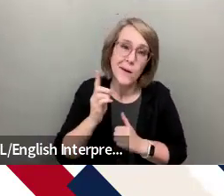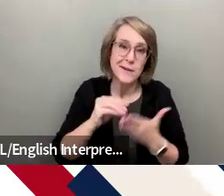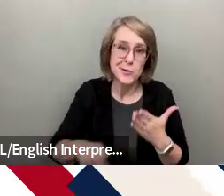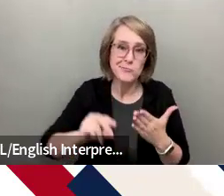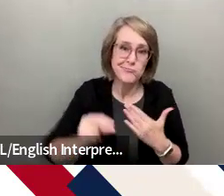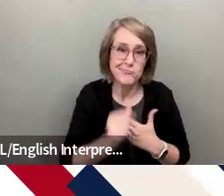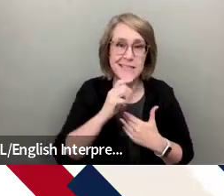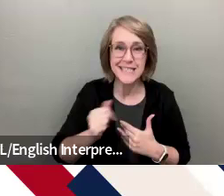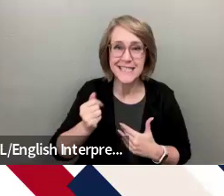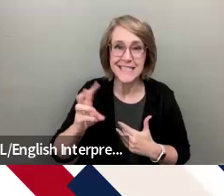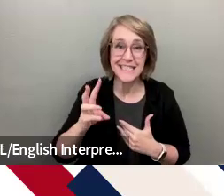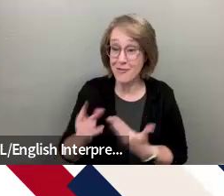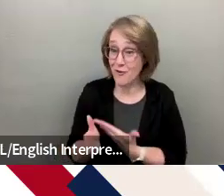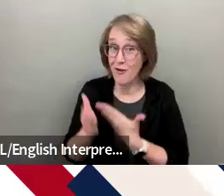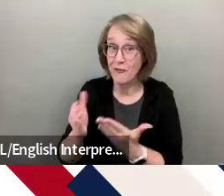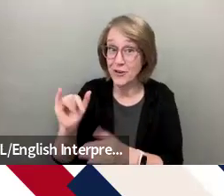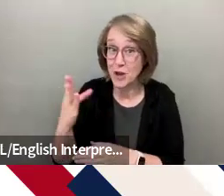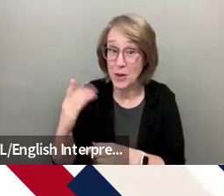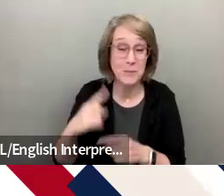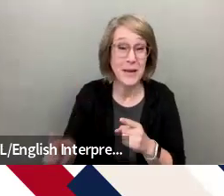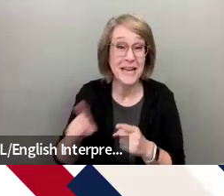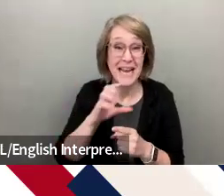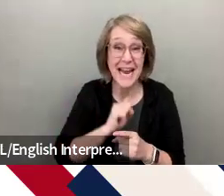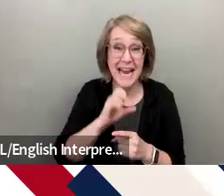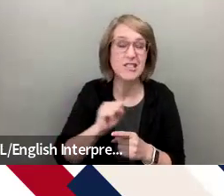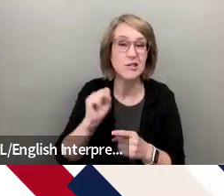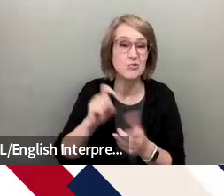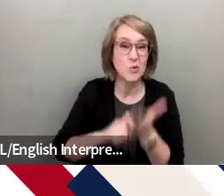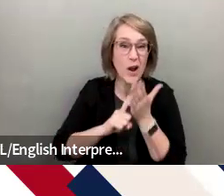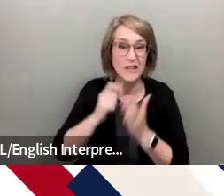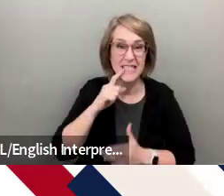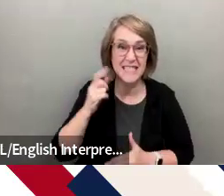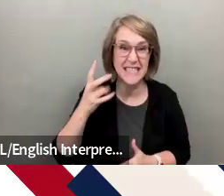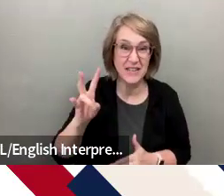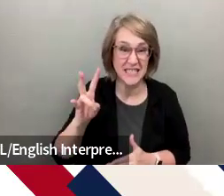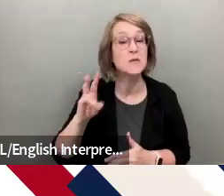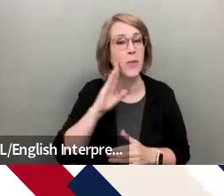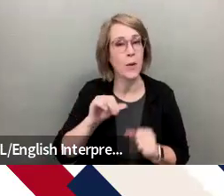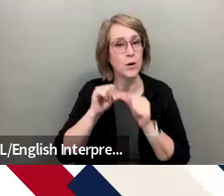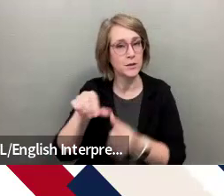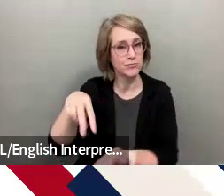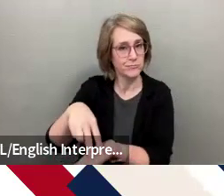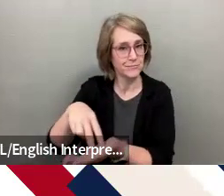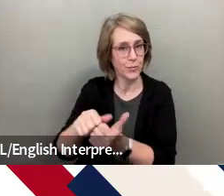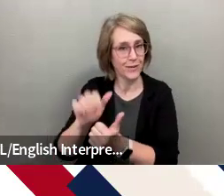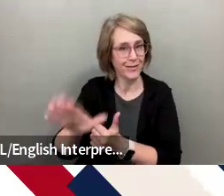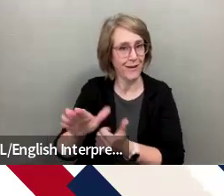OFFERED THE JOB BUT BECAUSE OF HIS AGE HE NEEDS TO BE 17 SO THE OFFER STANDS. WHICH IS GREAT. BUT